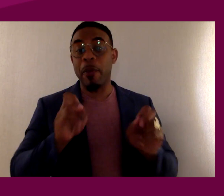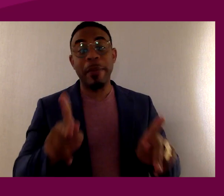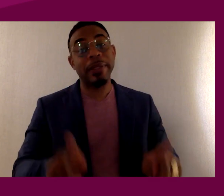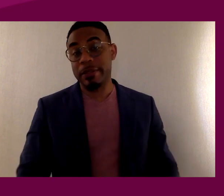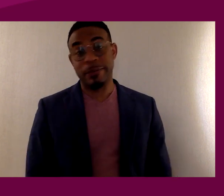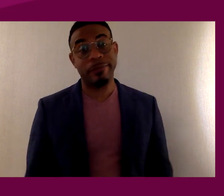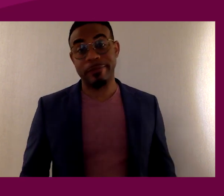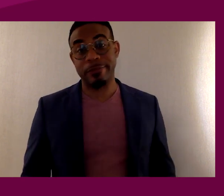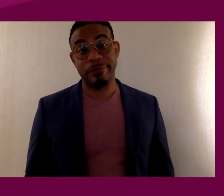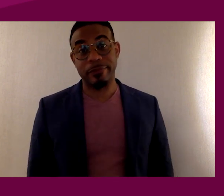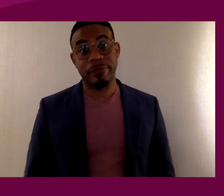Bruce Curtis: Don't ask for permission. Do it. Don't ask